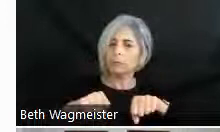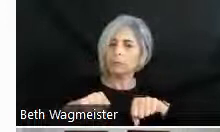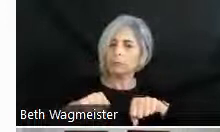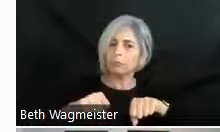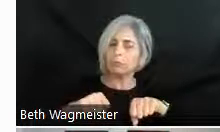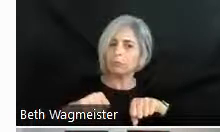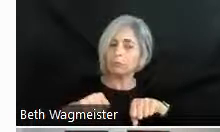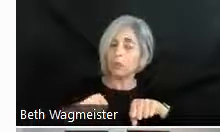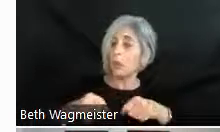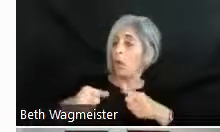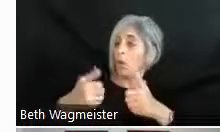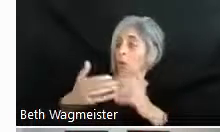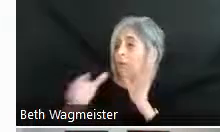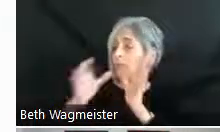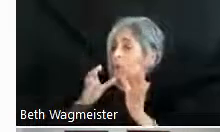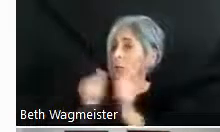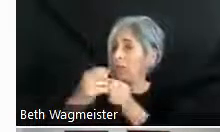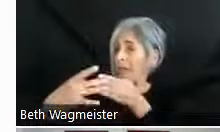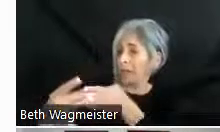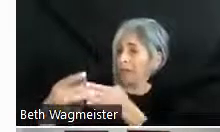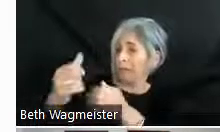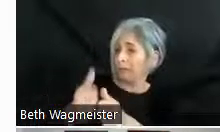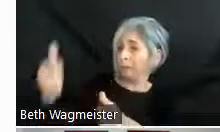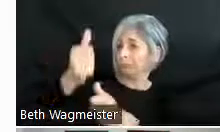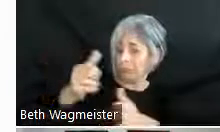we talk to leads, to our teams, and to our clients.